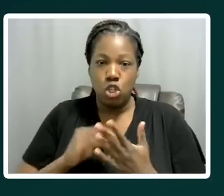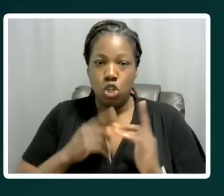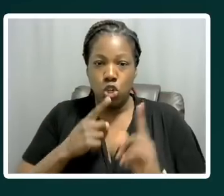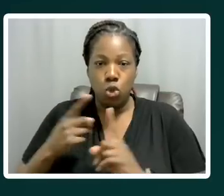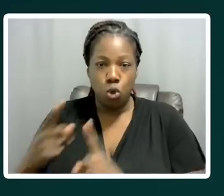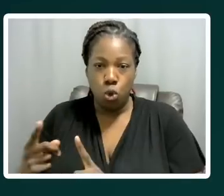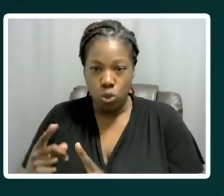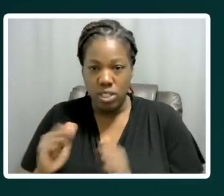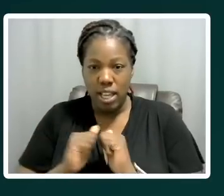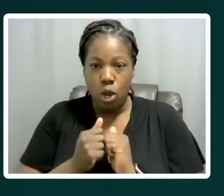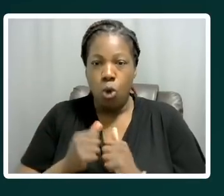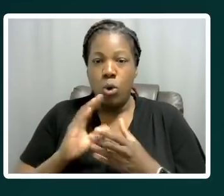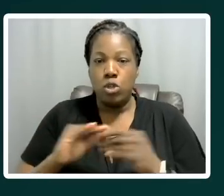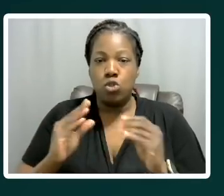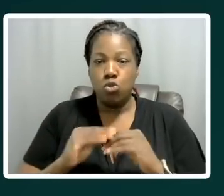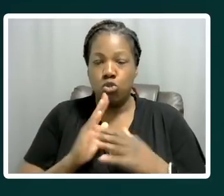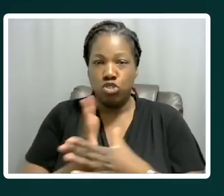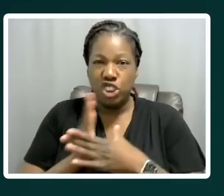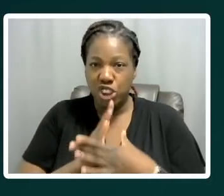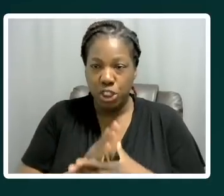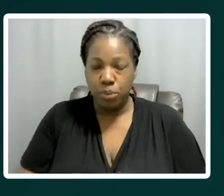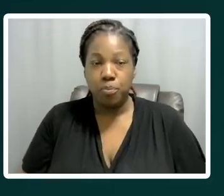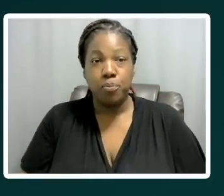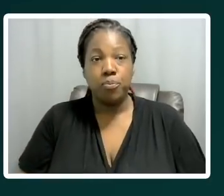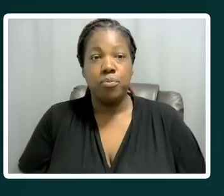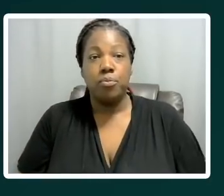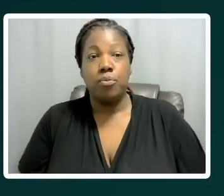Victor Lucena: Thanks, Sofia. So as we get into that